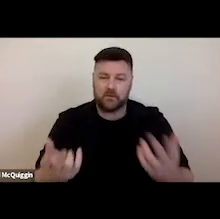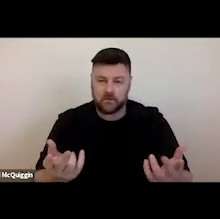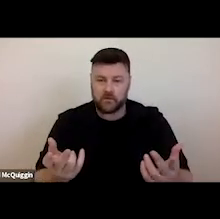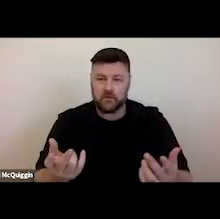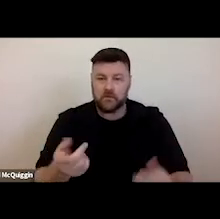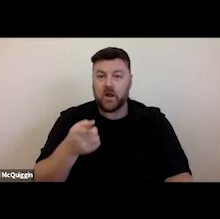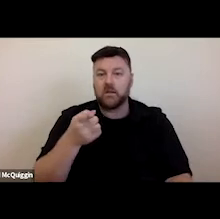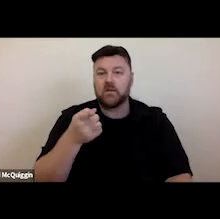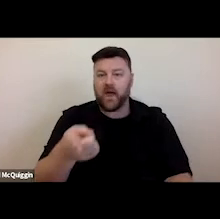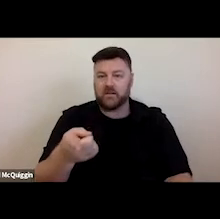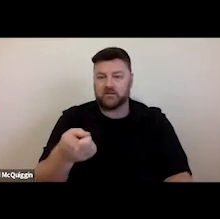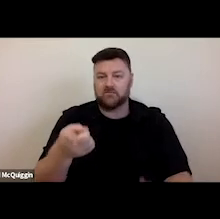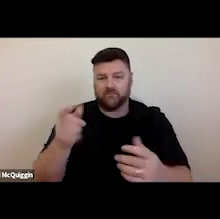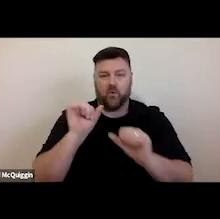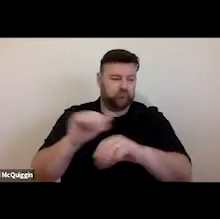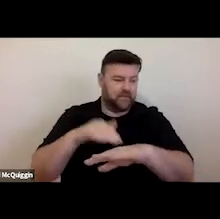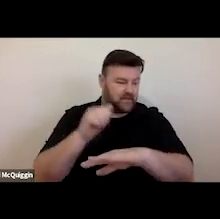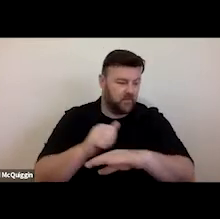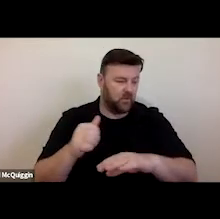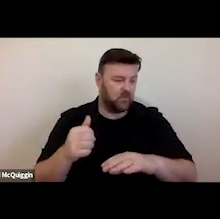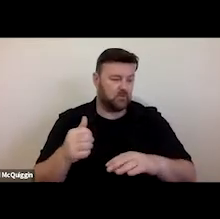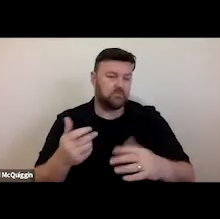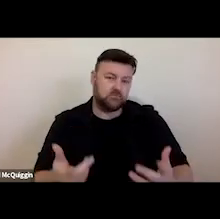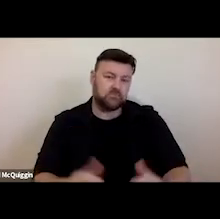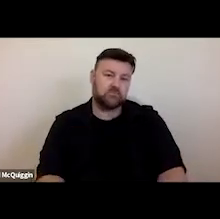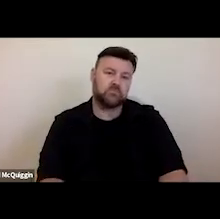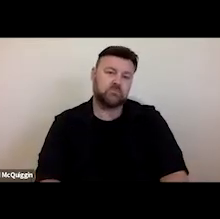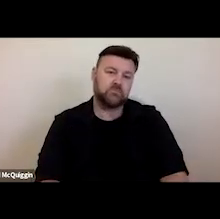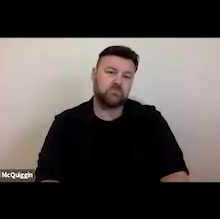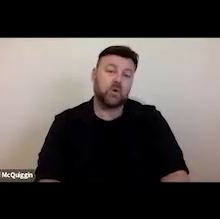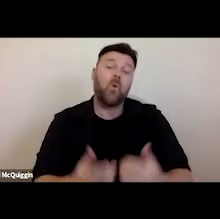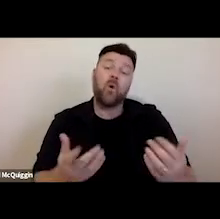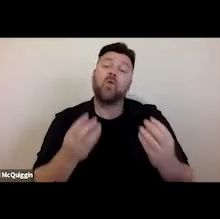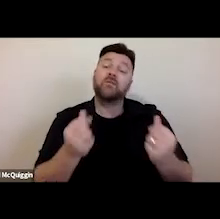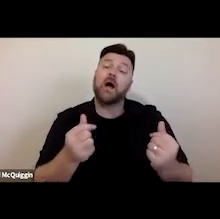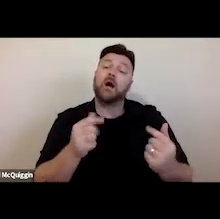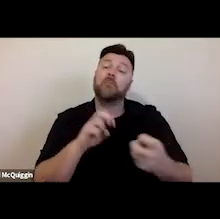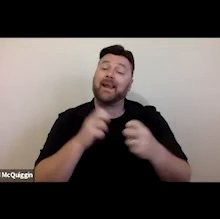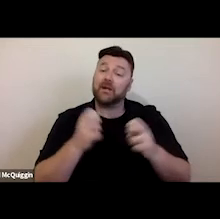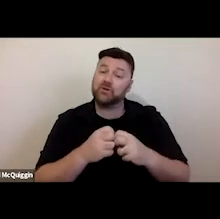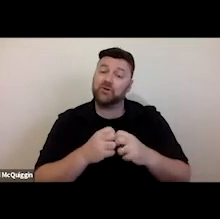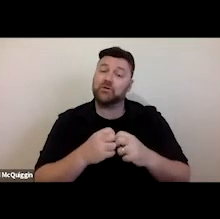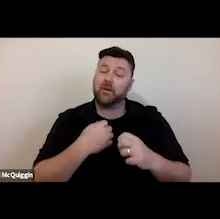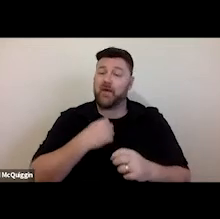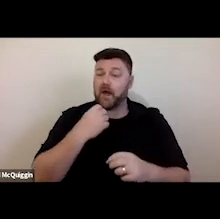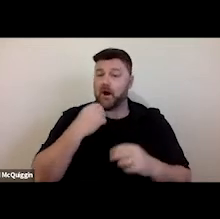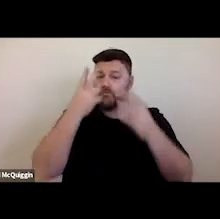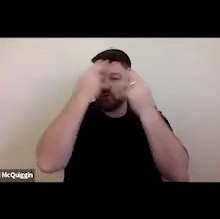behaviour here in Australia. Although, given some of the issues with our aged care currently, maybe there's something there for our